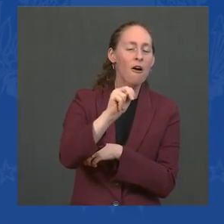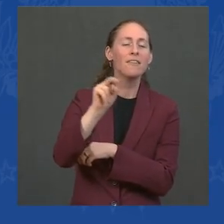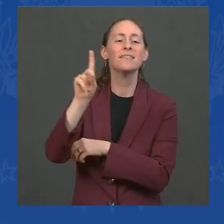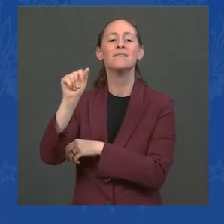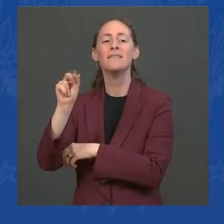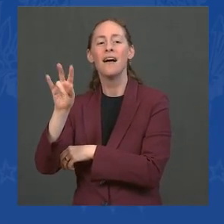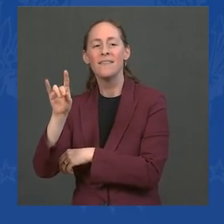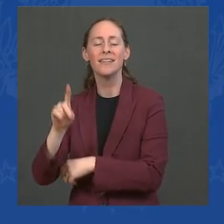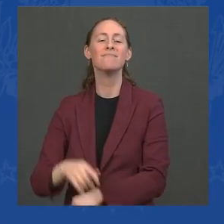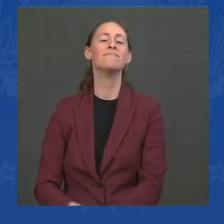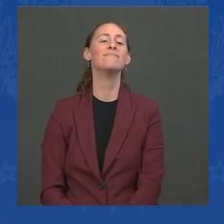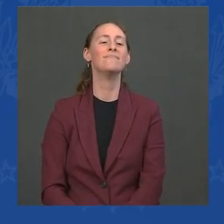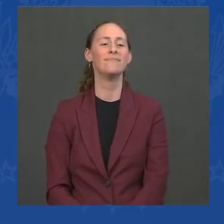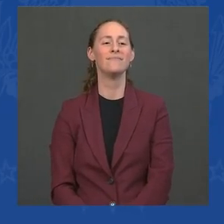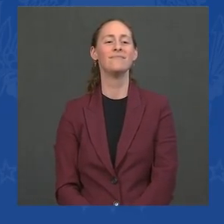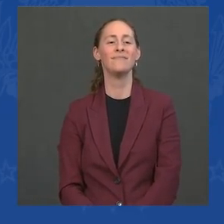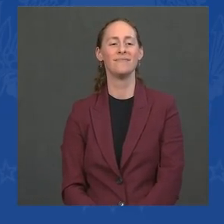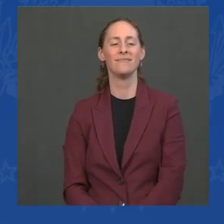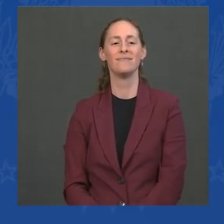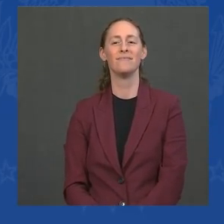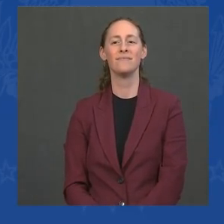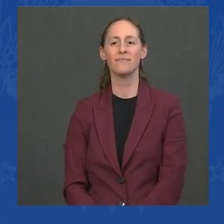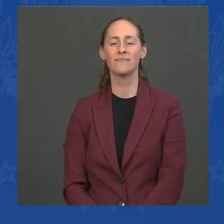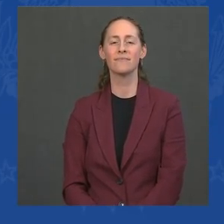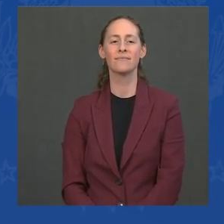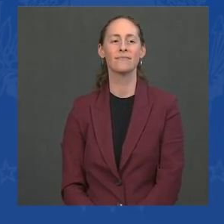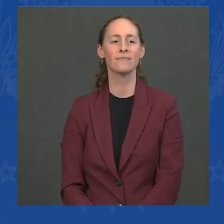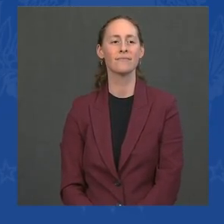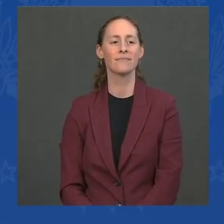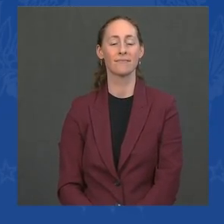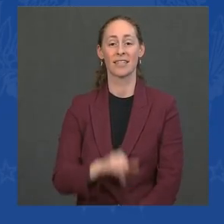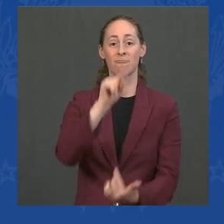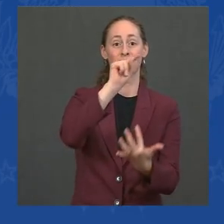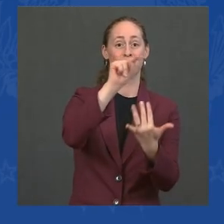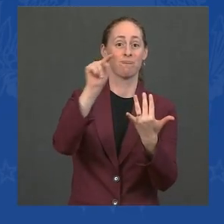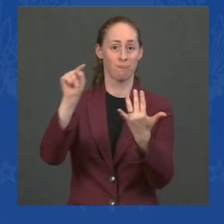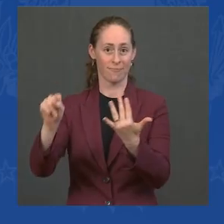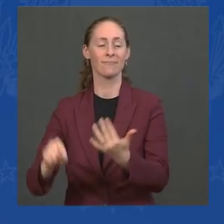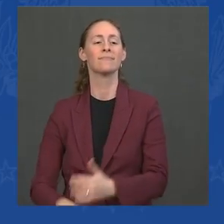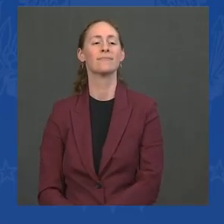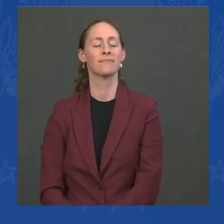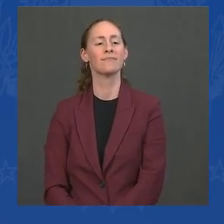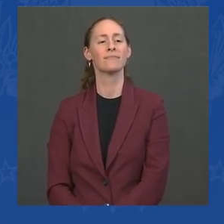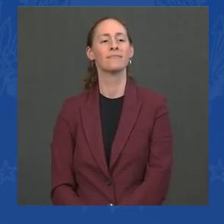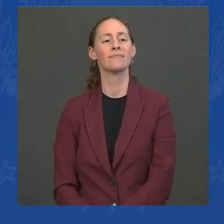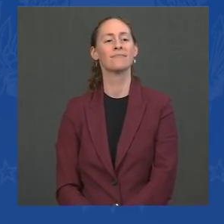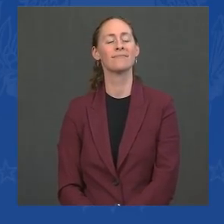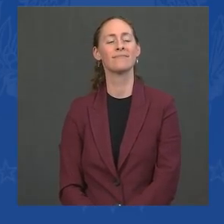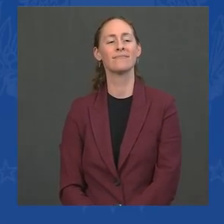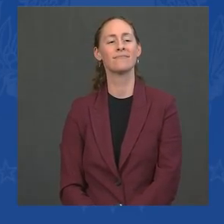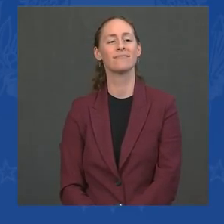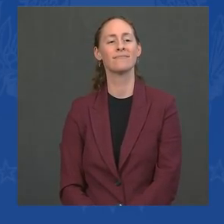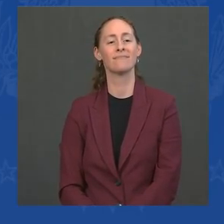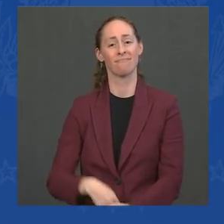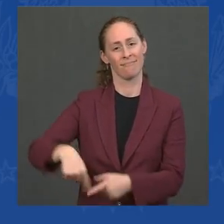And I know -- look, for them, you don't quite under- -- you all understand it in a different context,